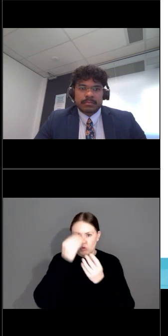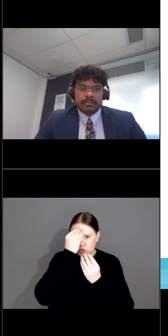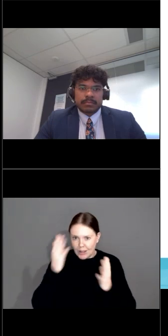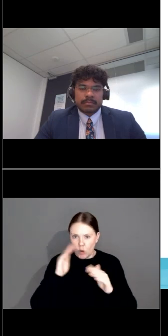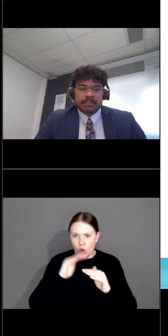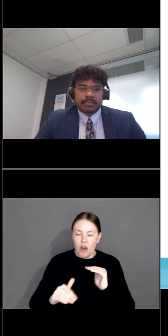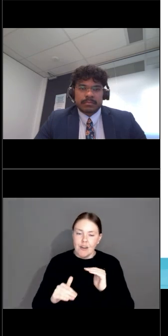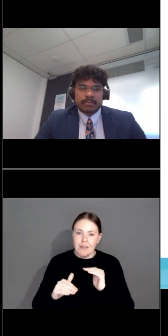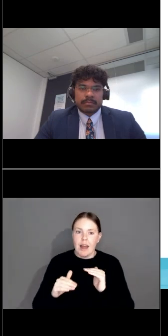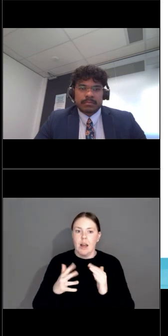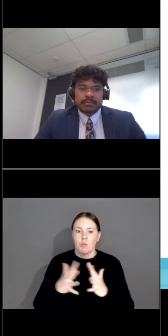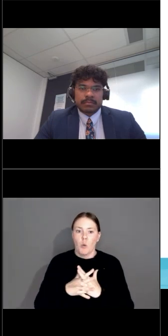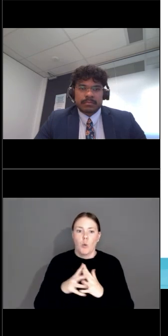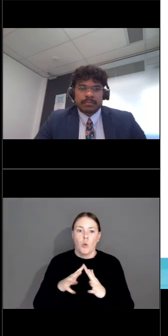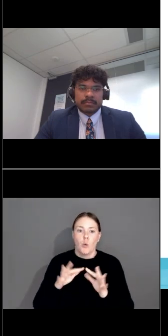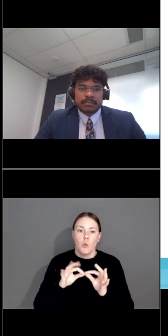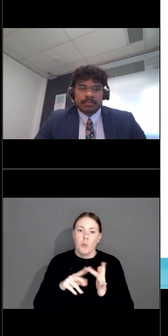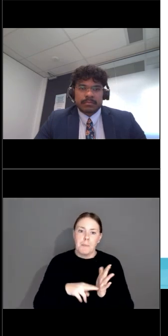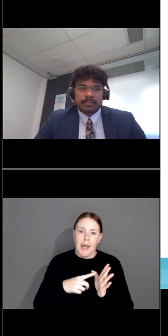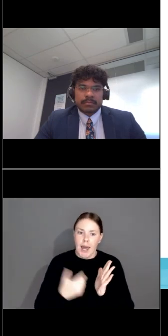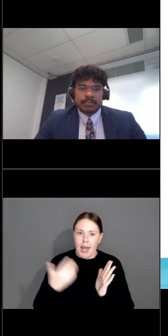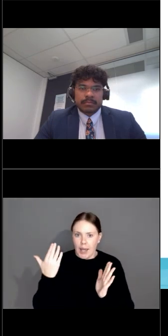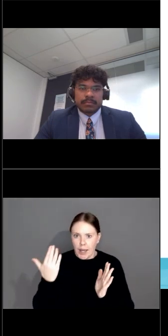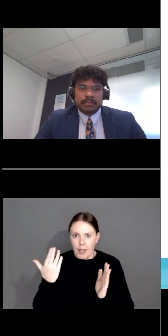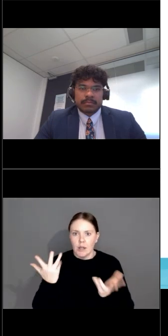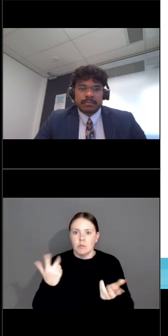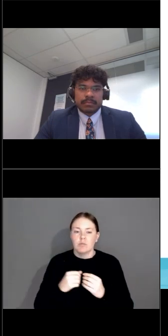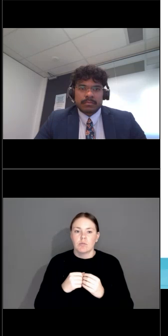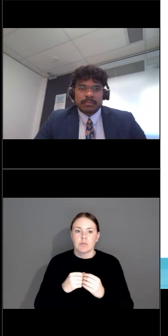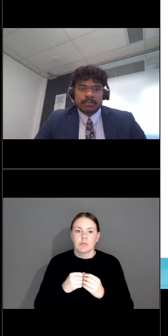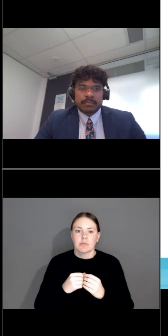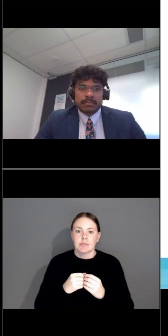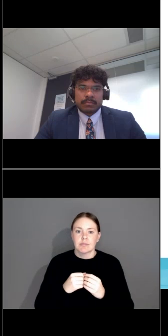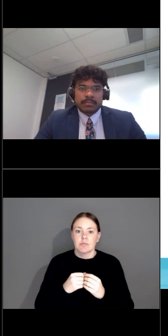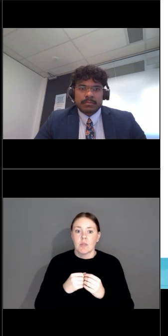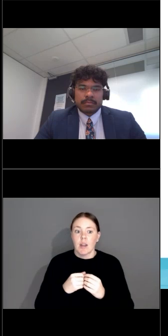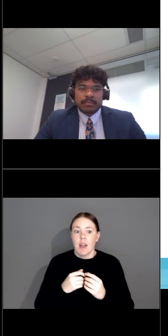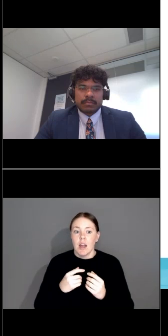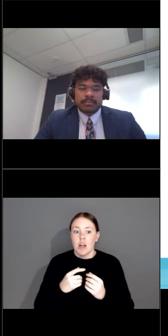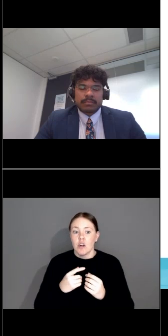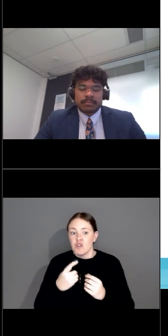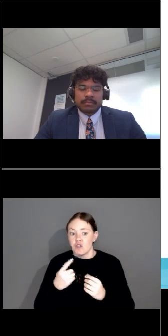legal has released um upcoming blurred borders training on new resources so if you're interested